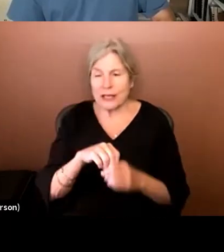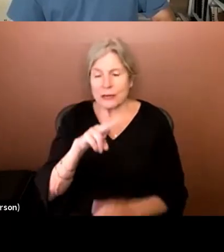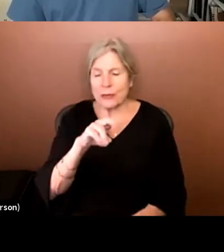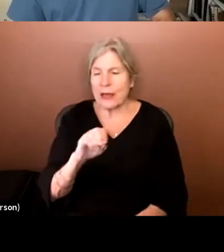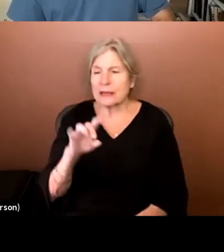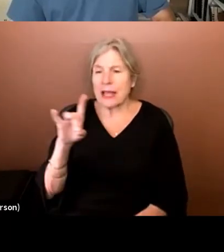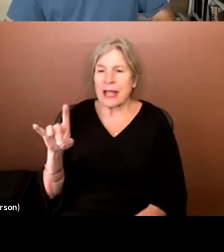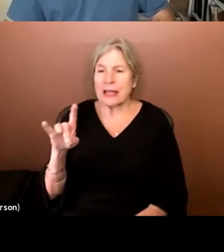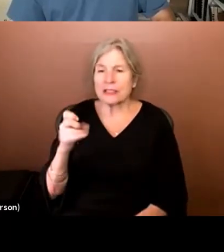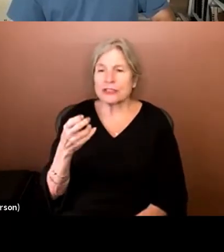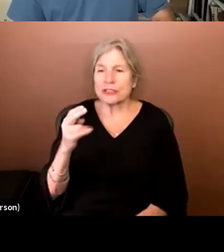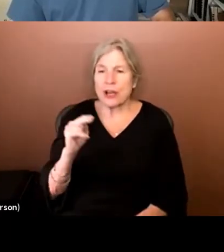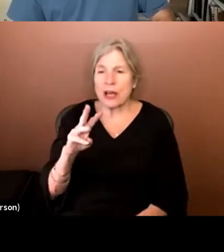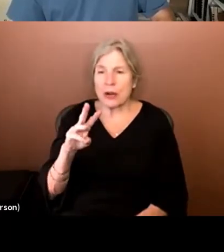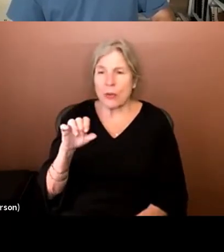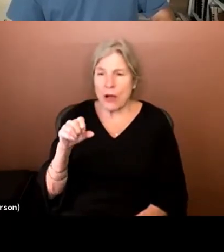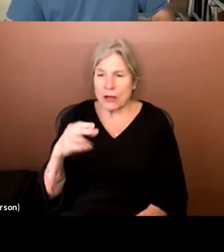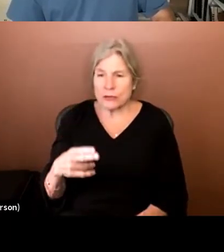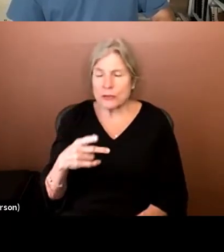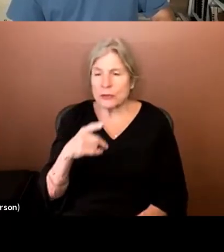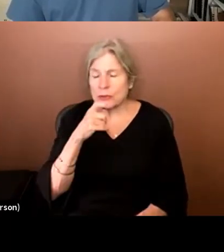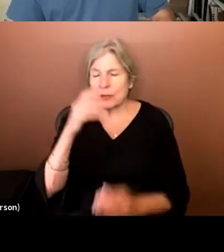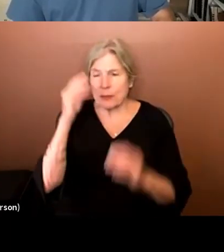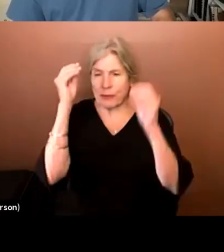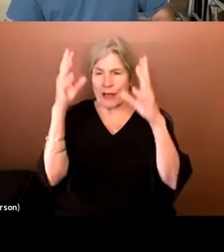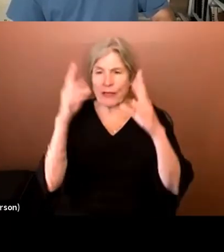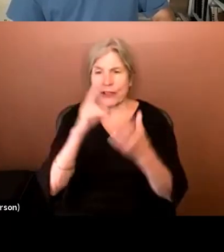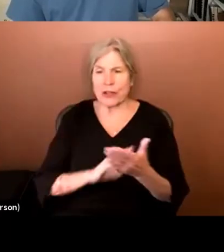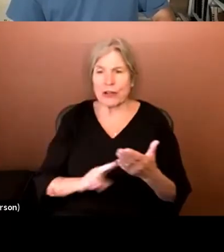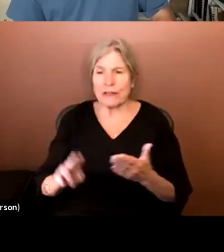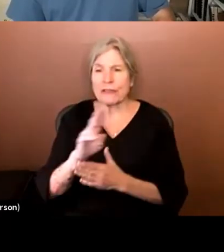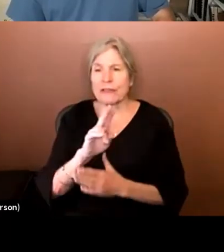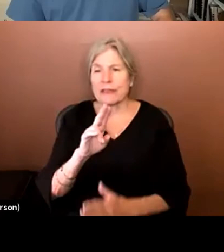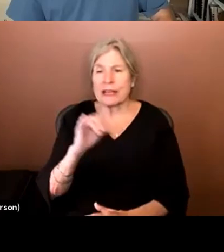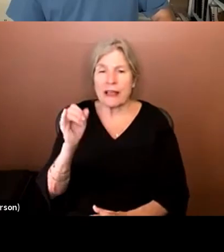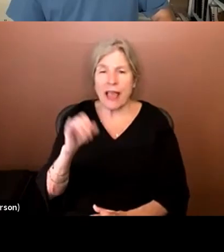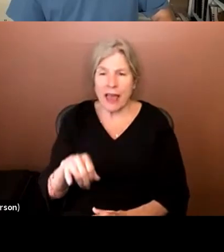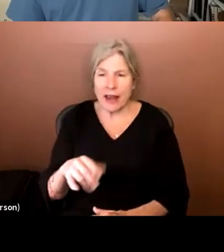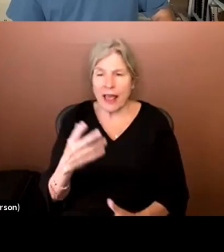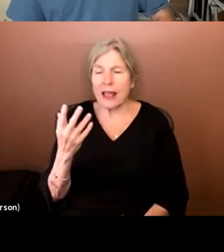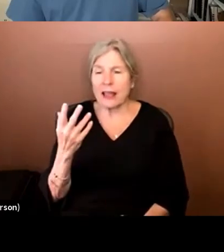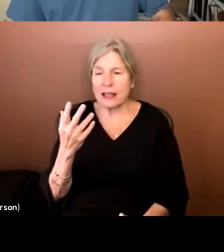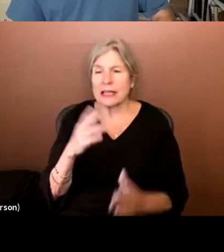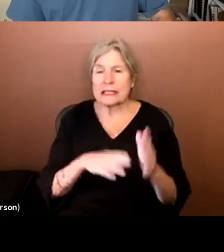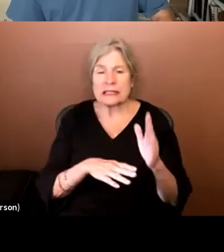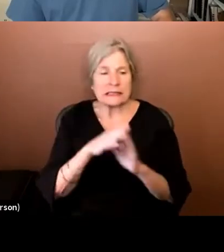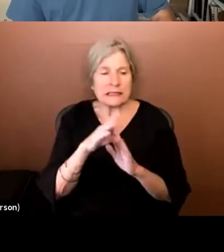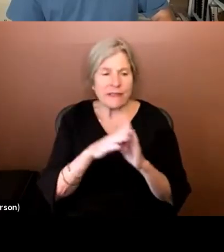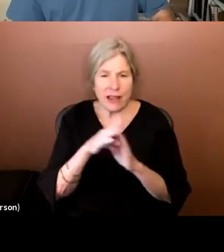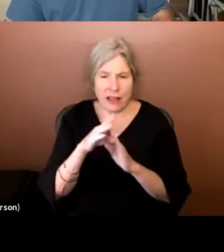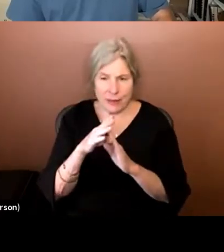Walsh a professor at the University of Indiana developed something called a